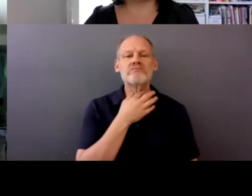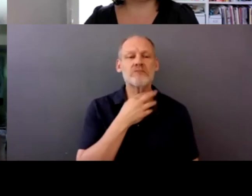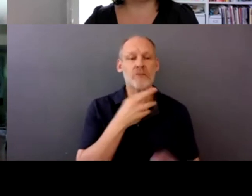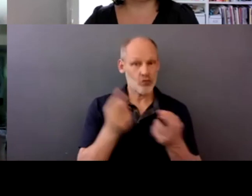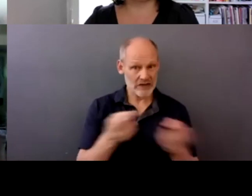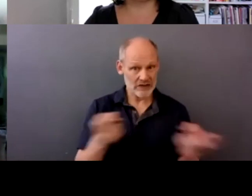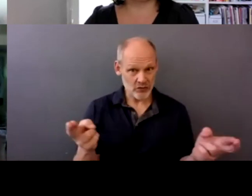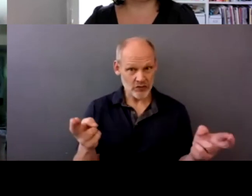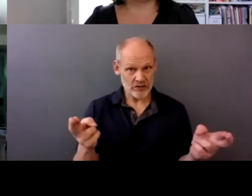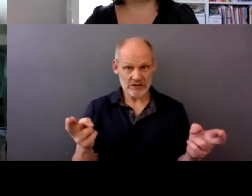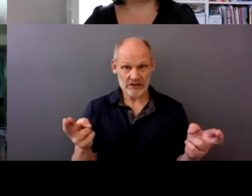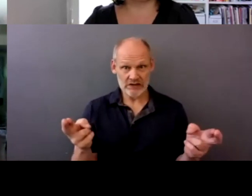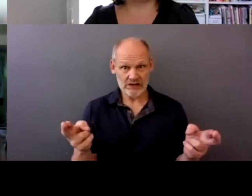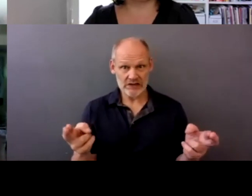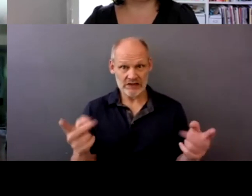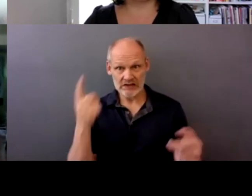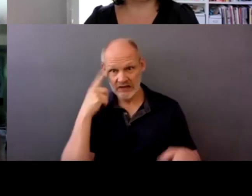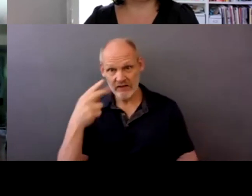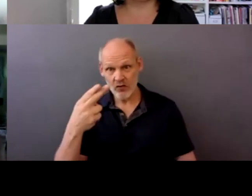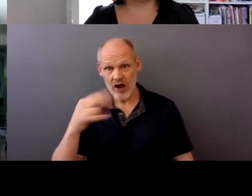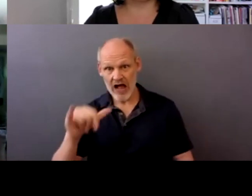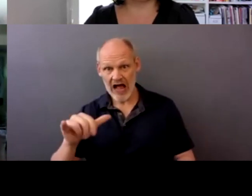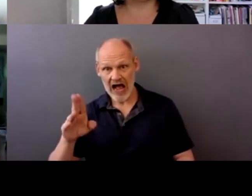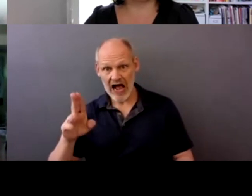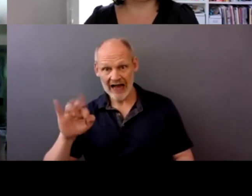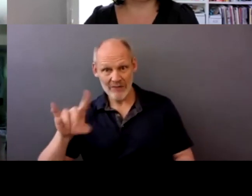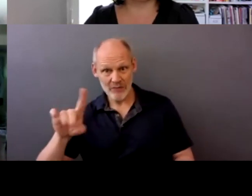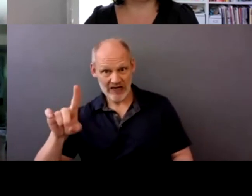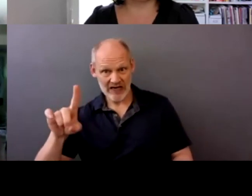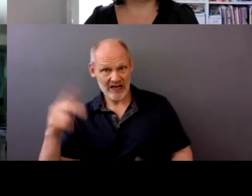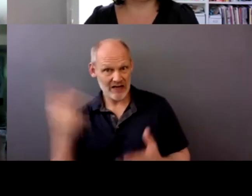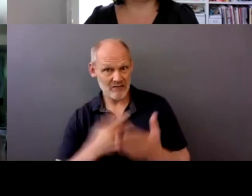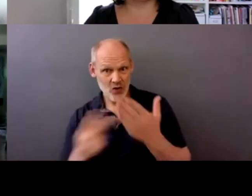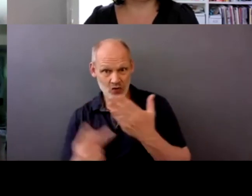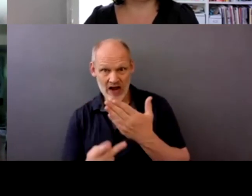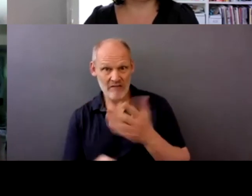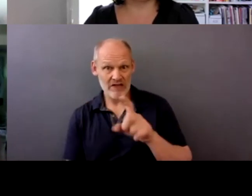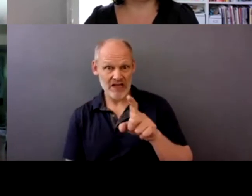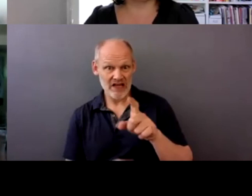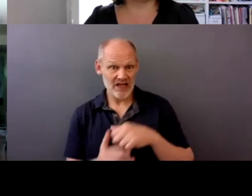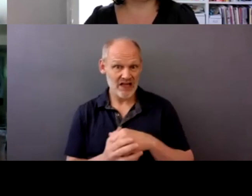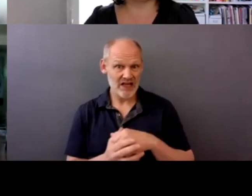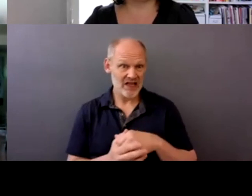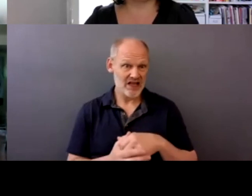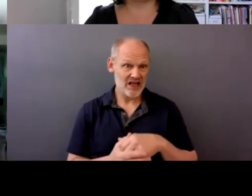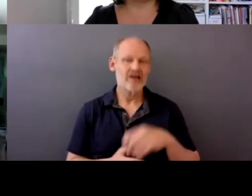programming that you can suggest? They don't have to be monetary ones,